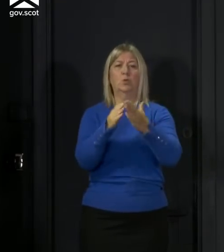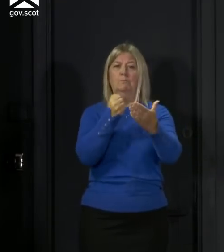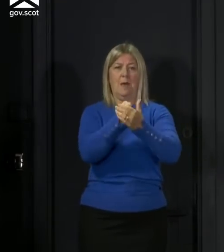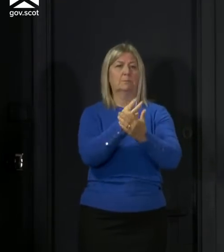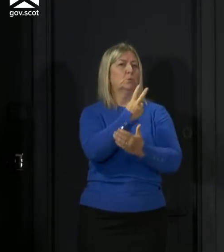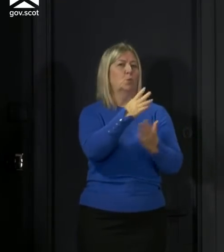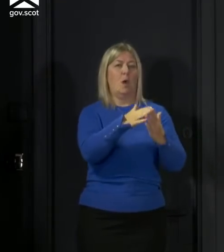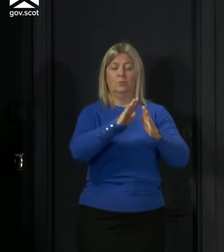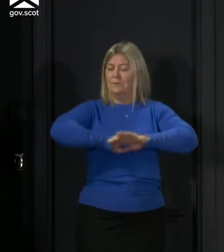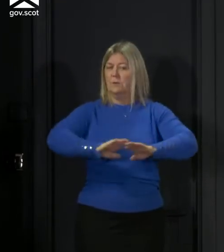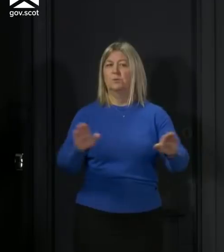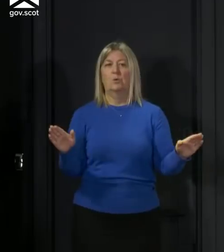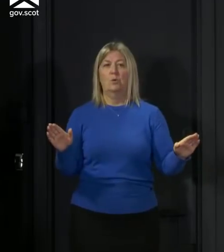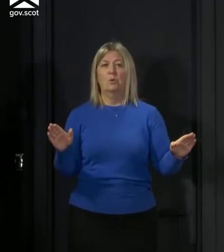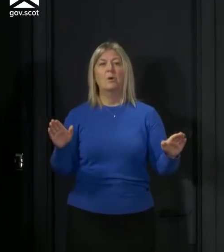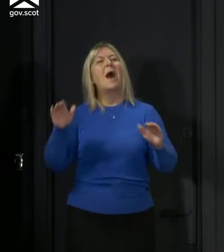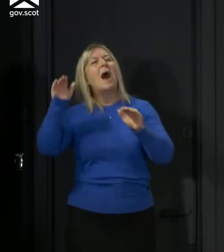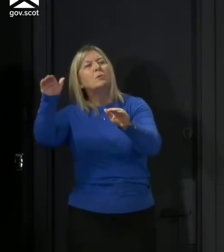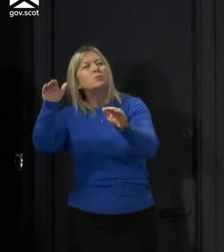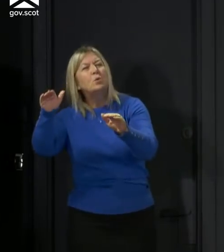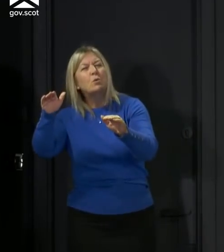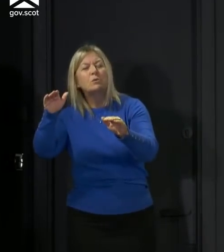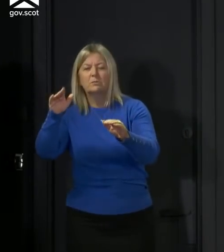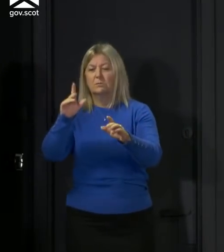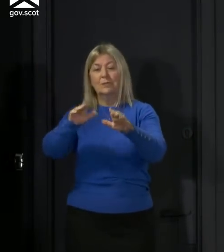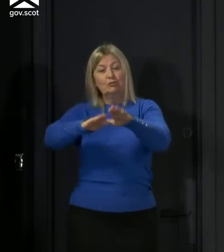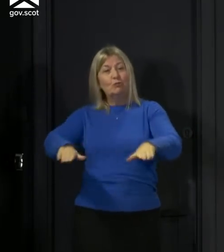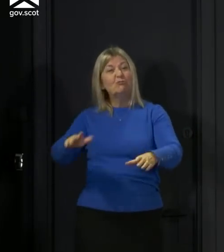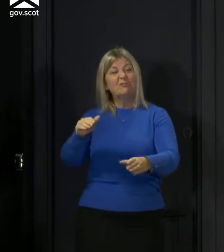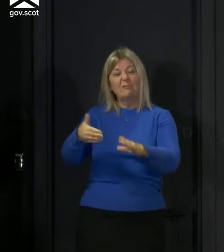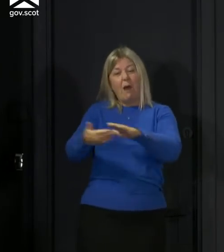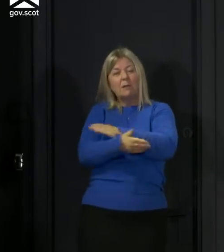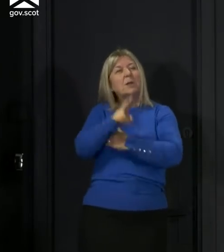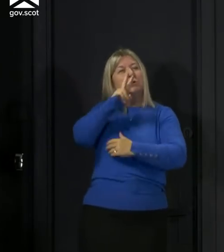Outdoors, that does not include children under 12, they can play freely with their friends which